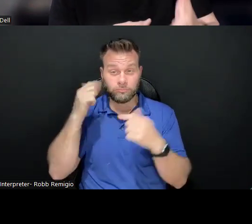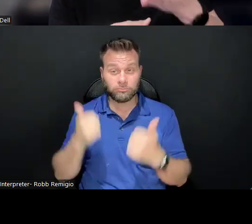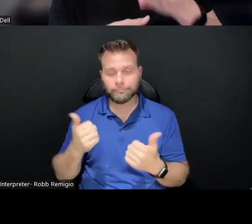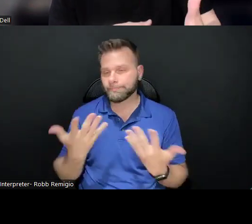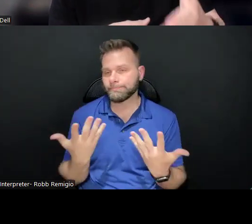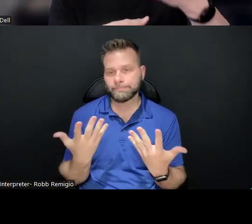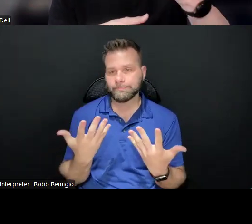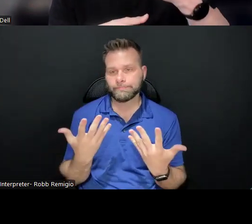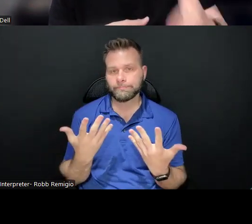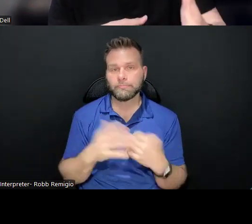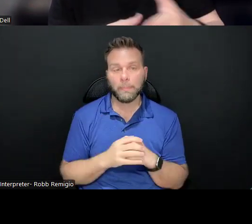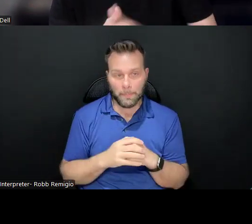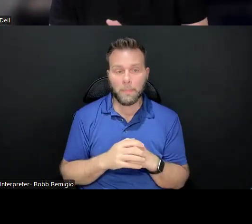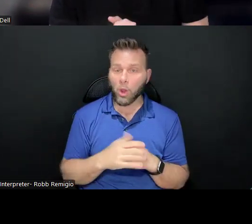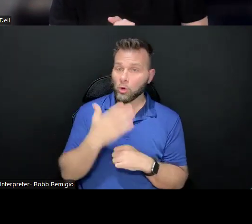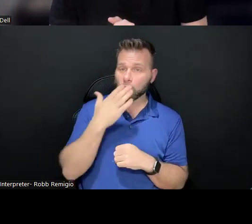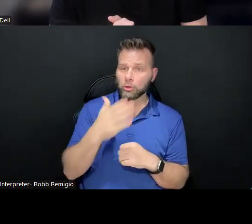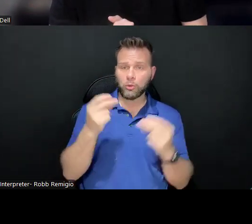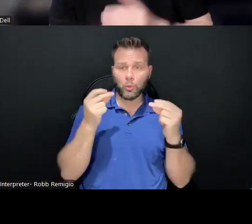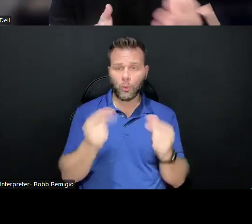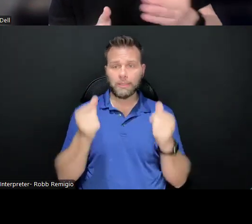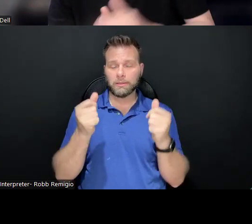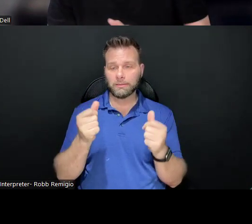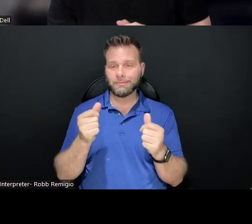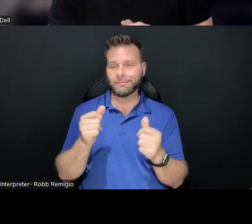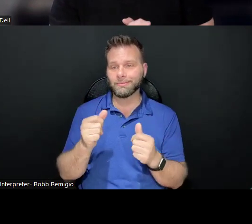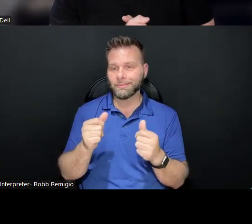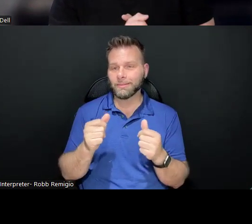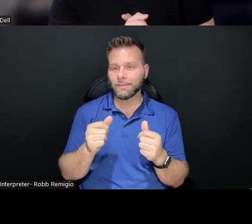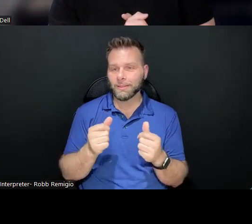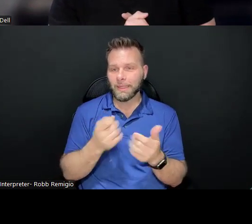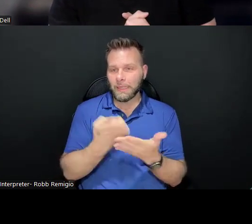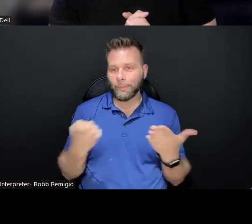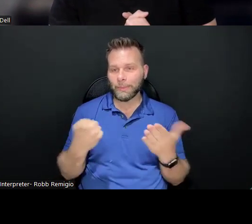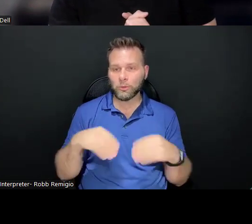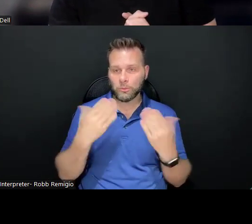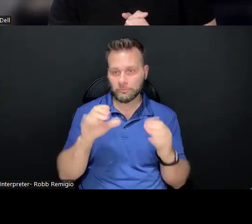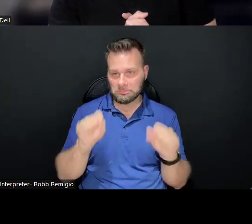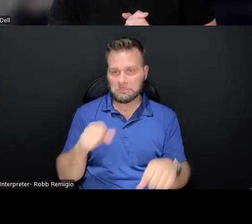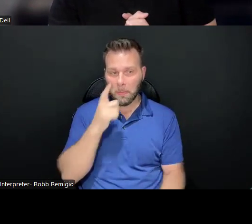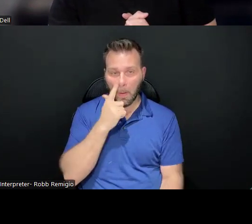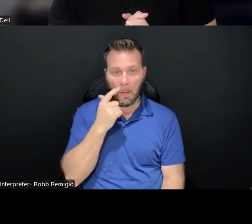for somebody with a severe to These are great, quick devices you can provide. Next slide, please.